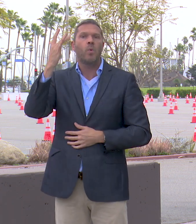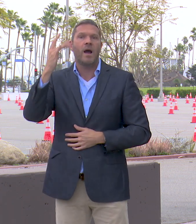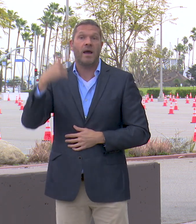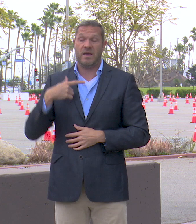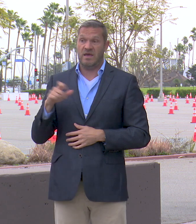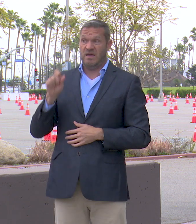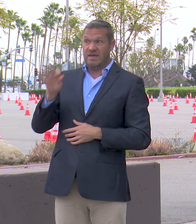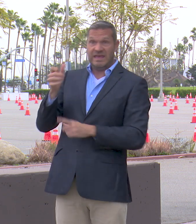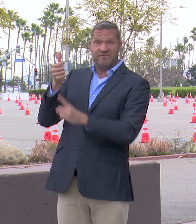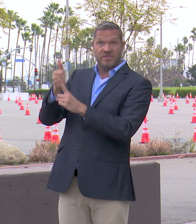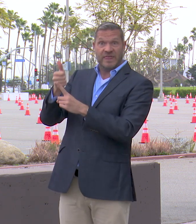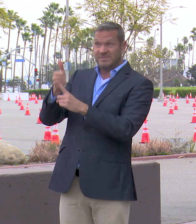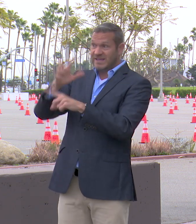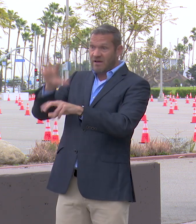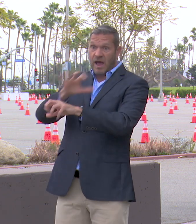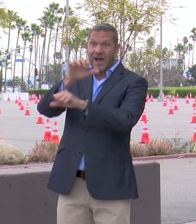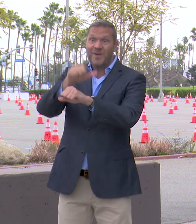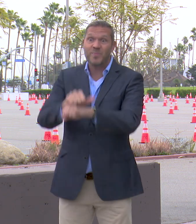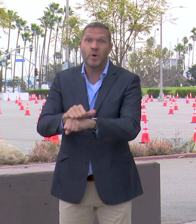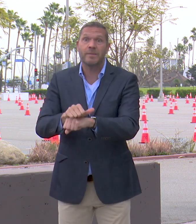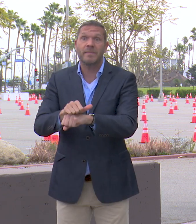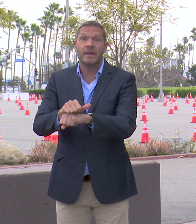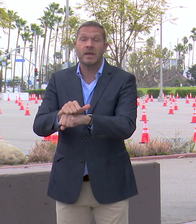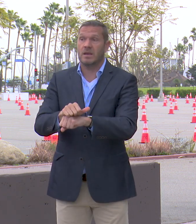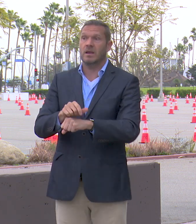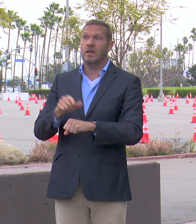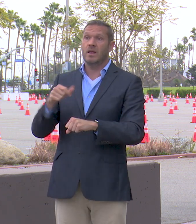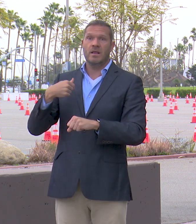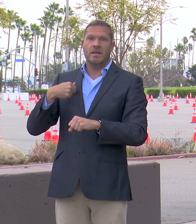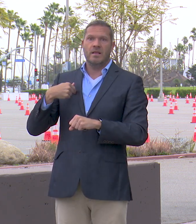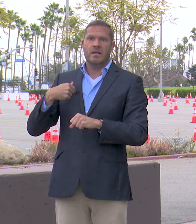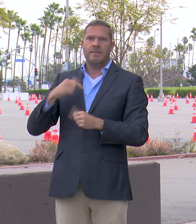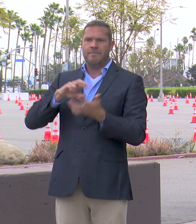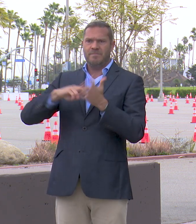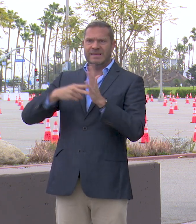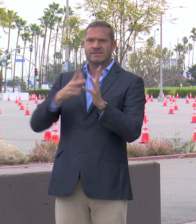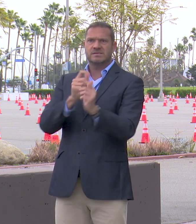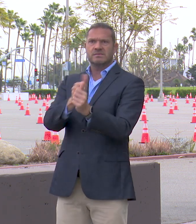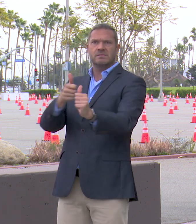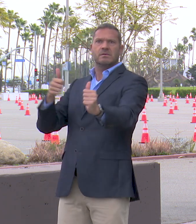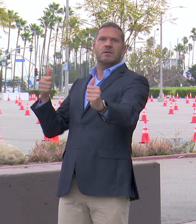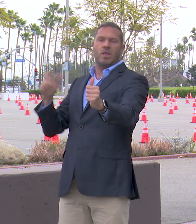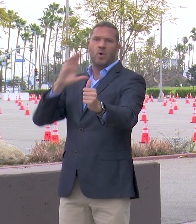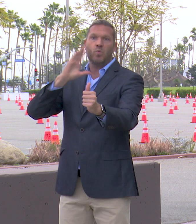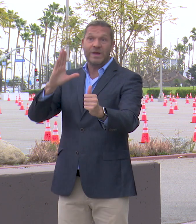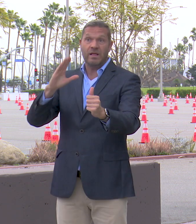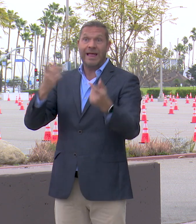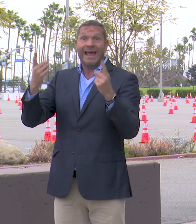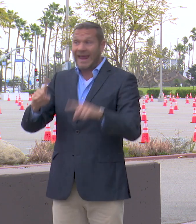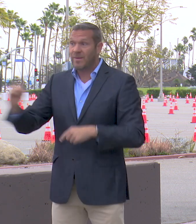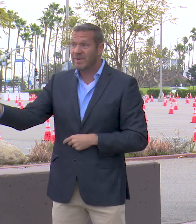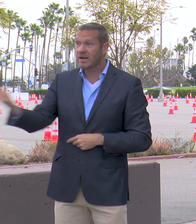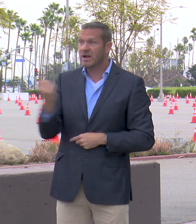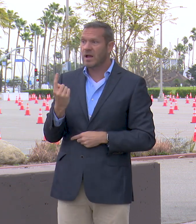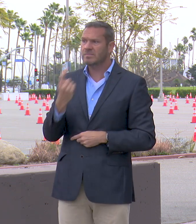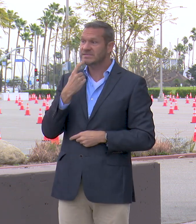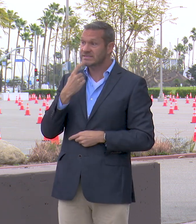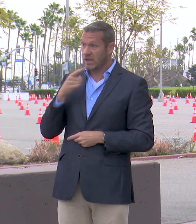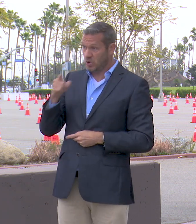those who are in line and it takes appointments away from those whos turn it is and their turned away when they get there.